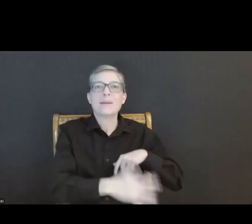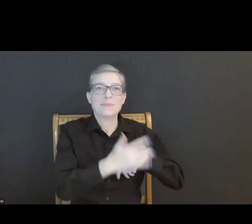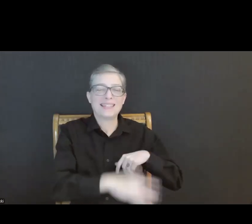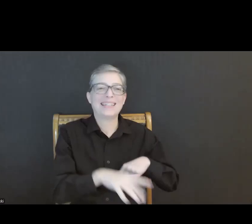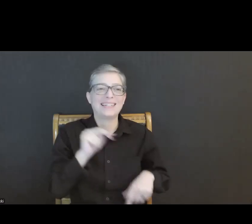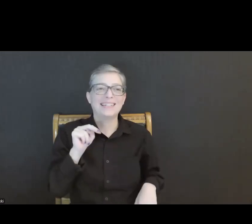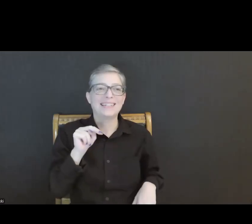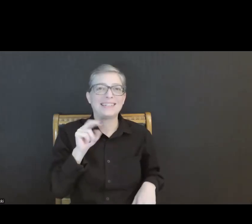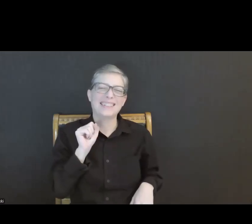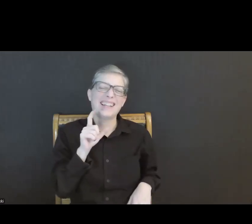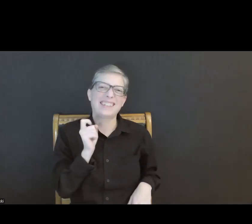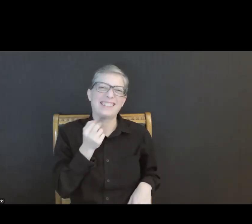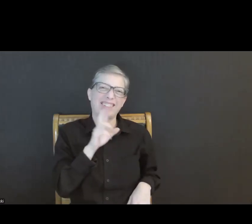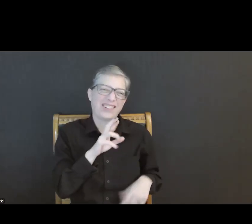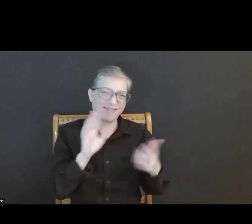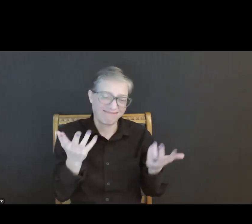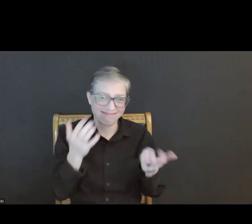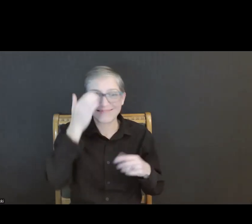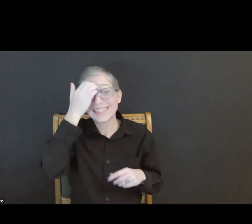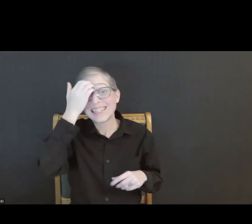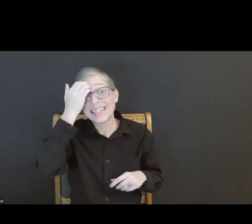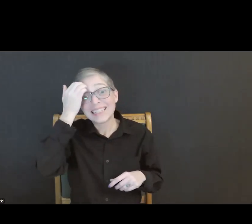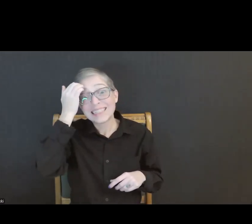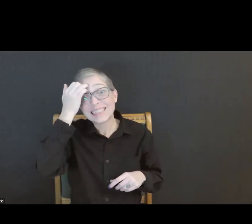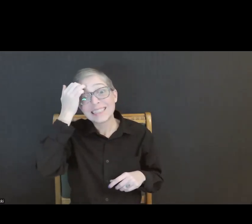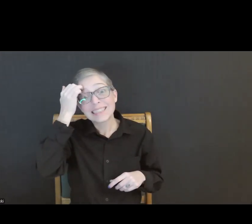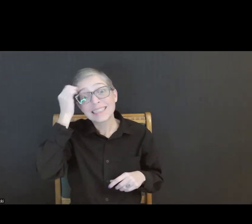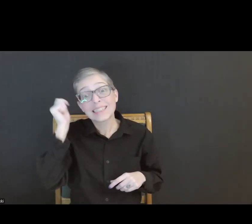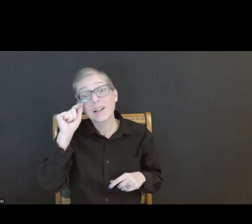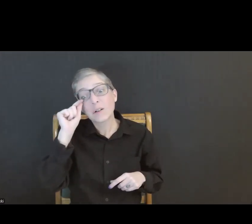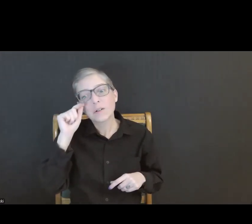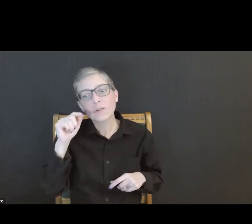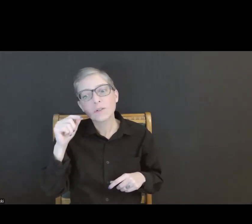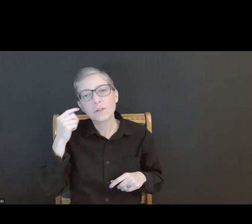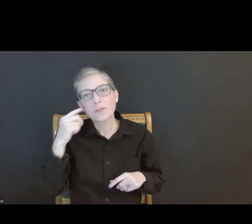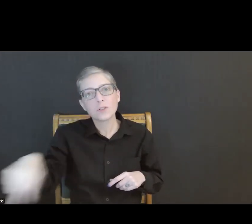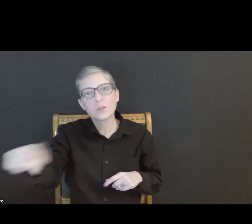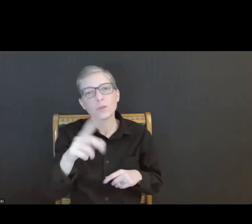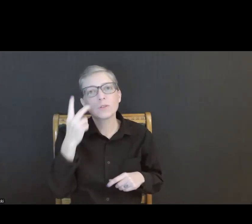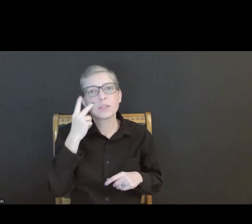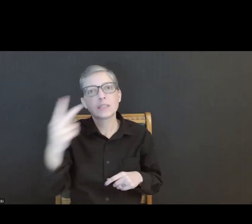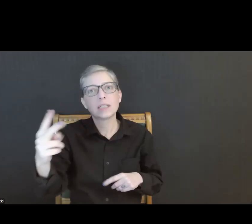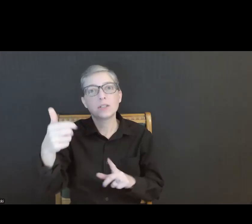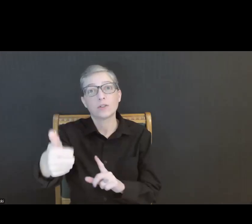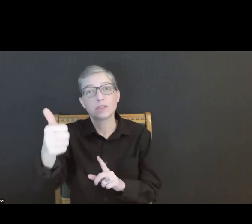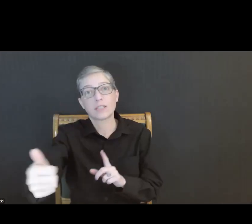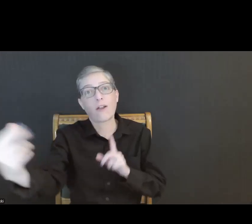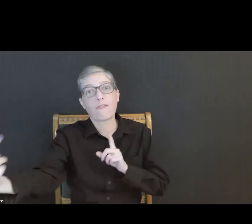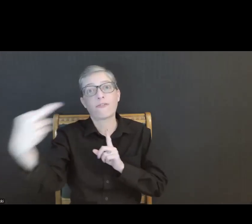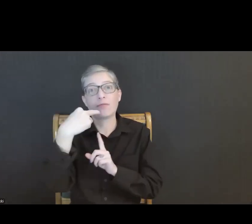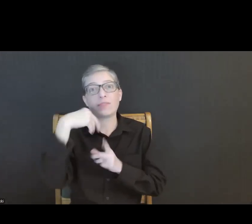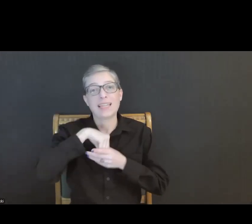of entry into me right so see yourself in me as I can see myself in you and so later on as we kind